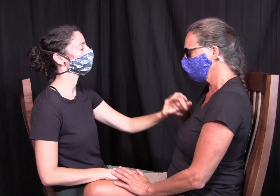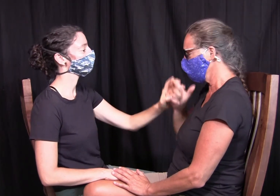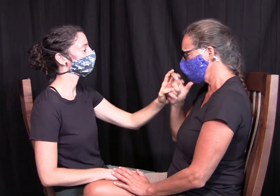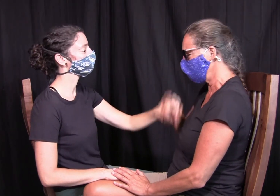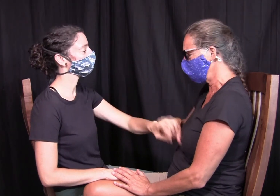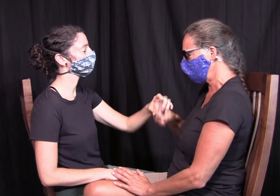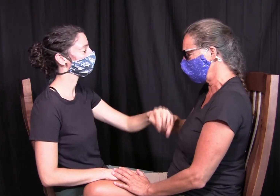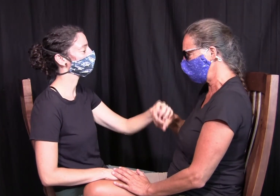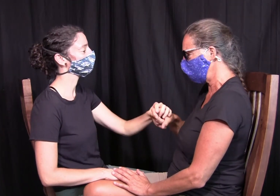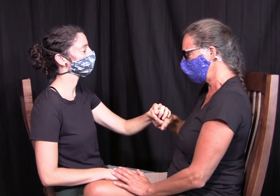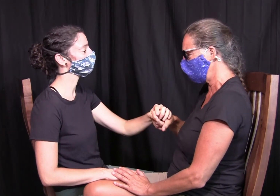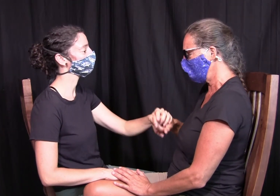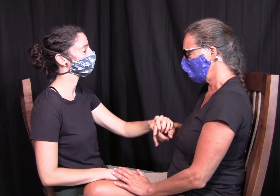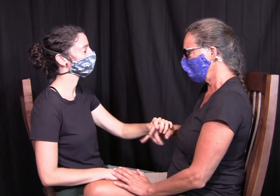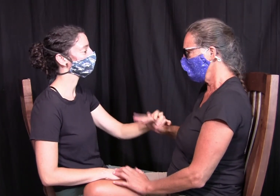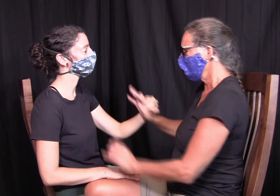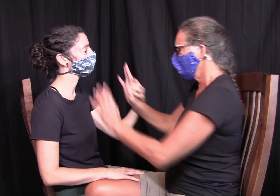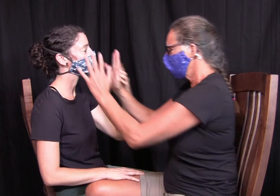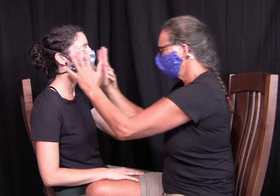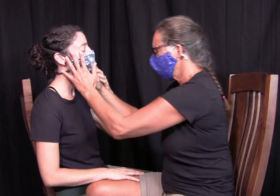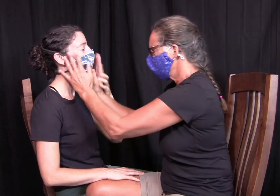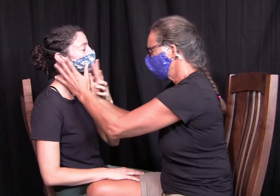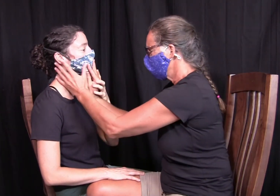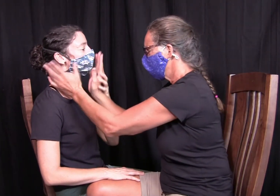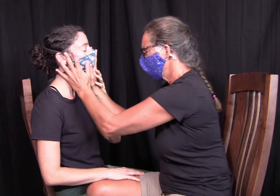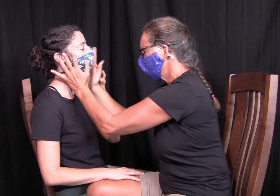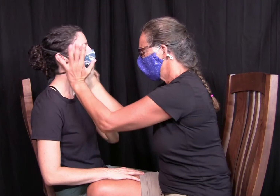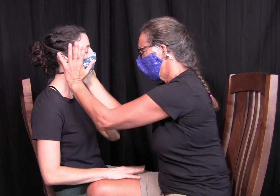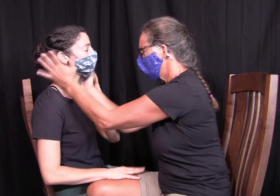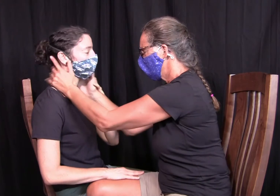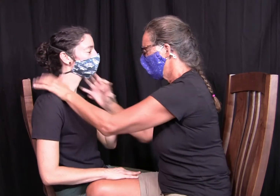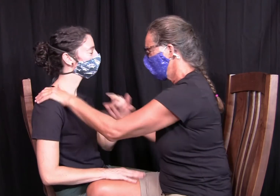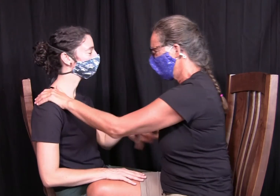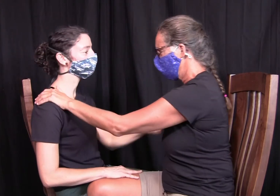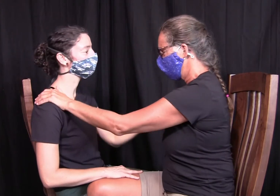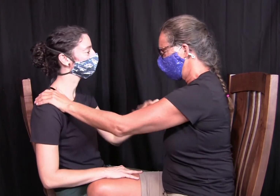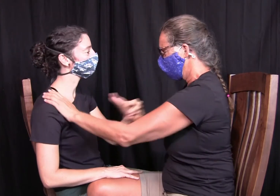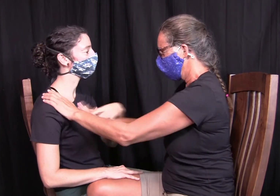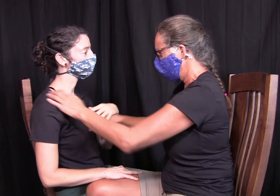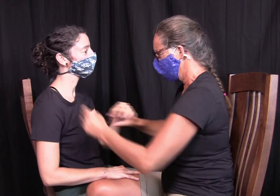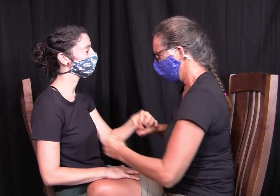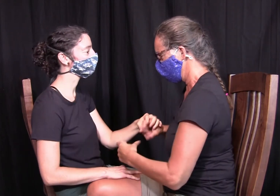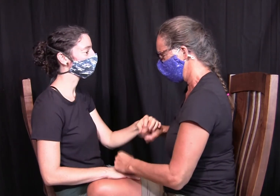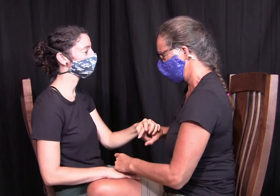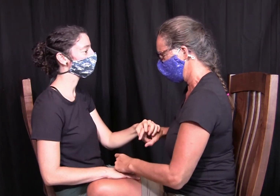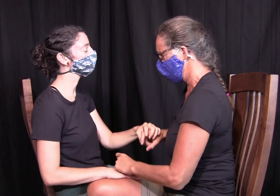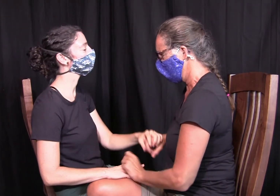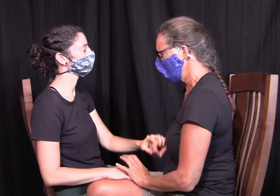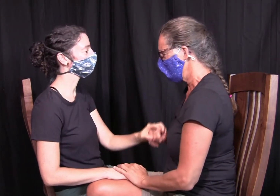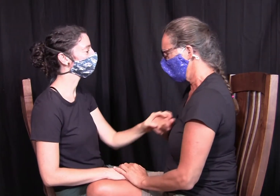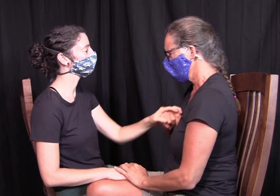Visual backchannel cues communicated only on the face would require me to touch your face all the time to get your feedback.